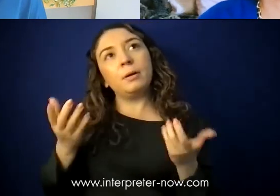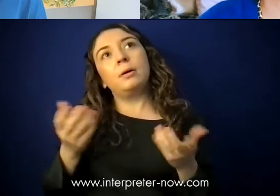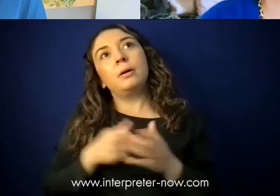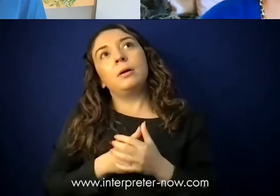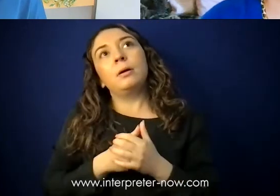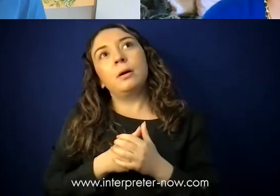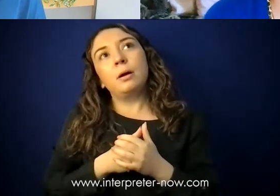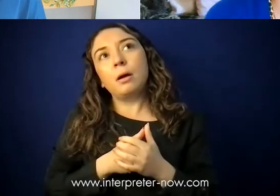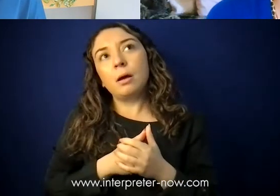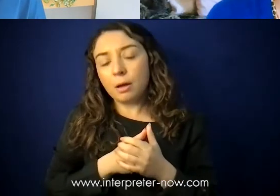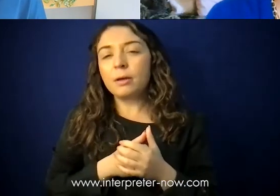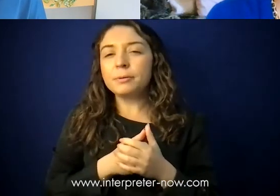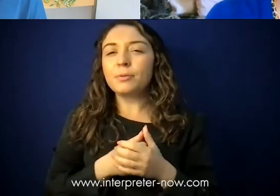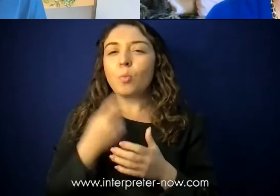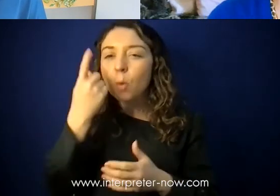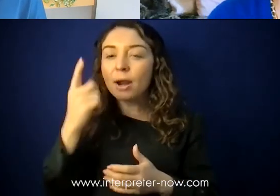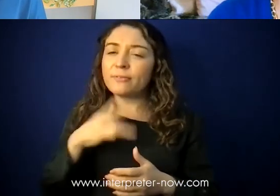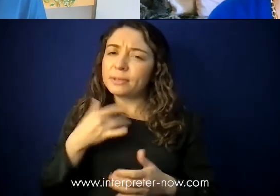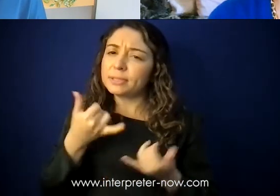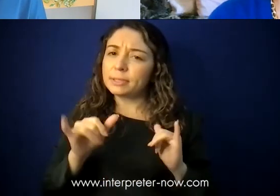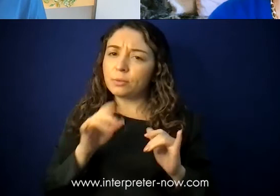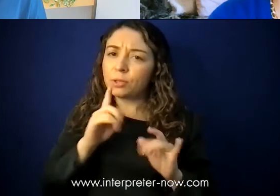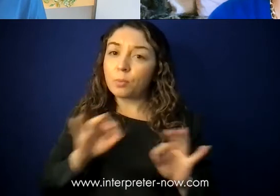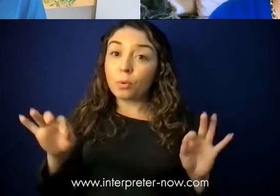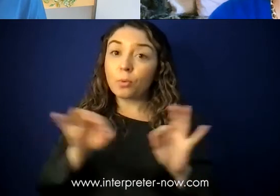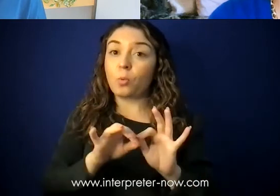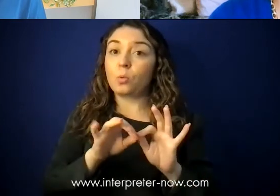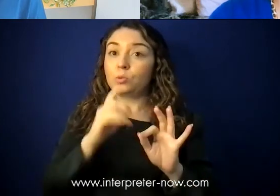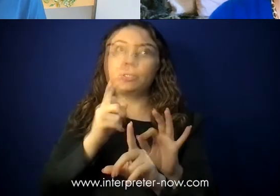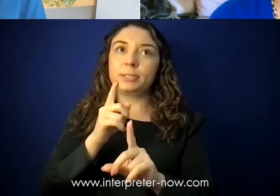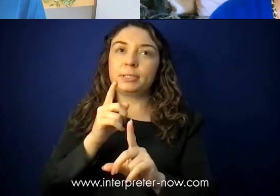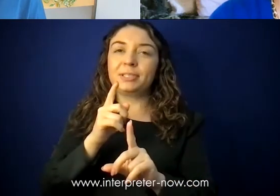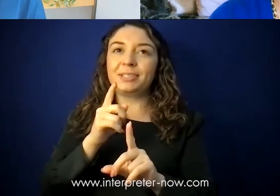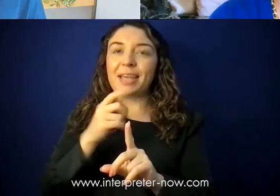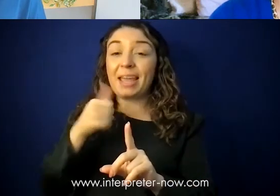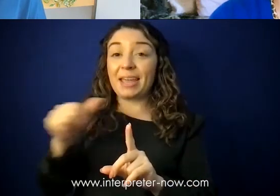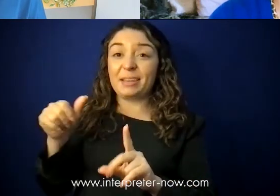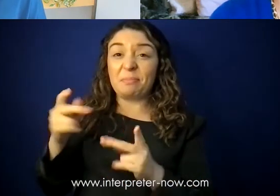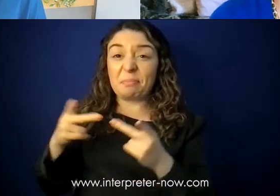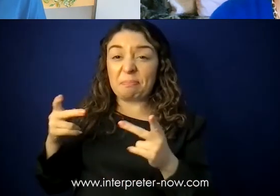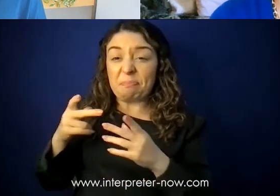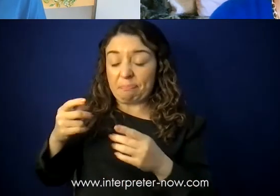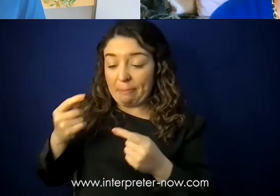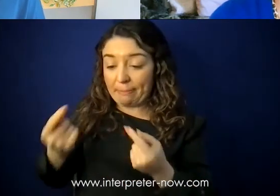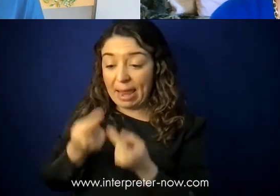that I think is really important to counteract the pain that we see in the world and building